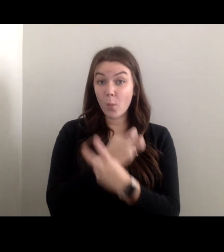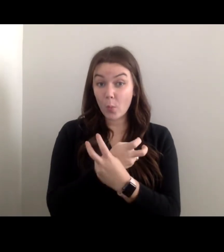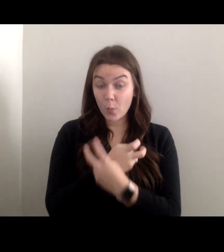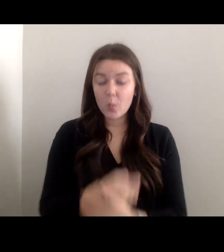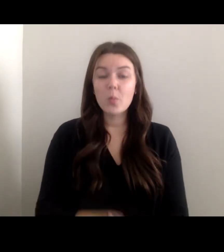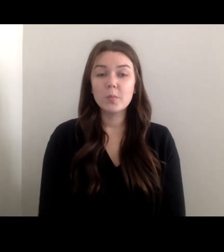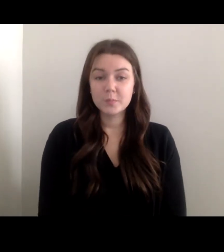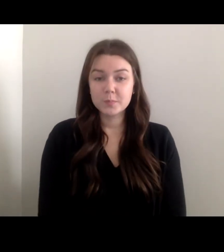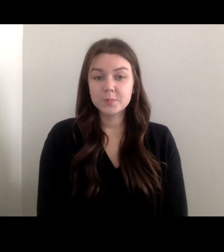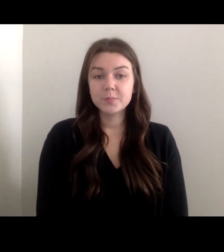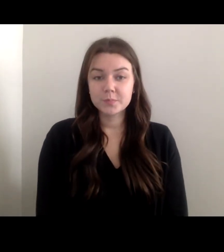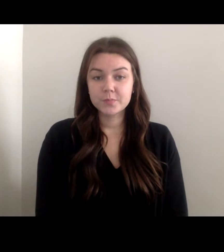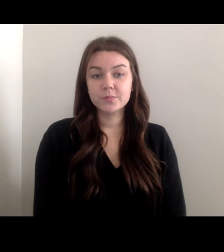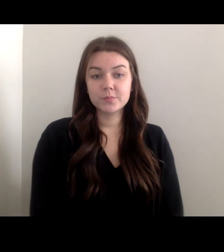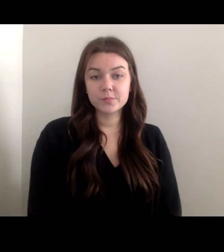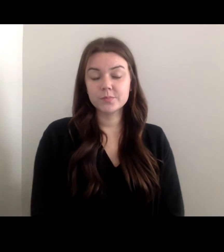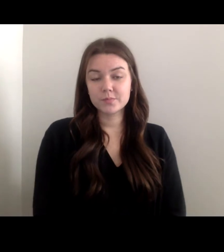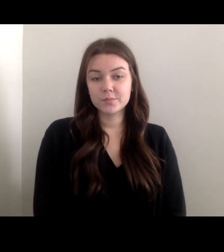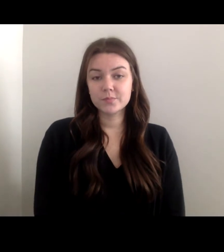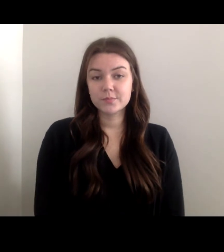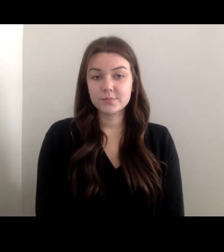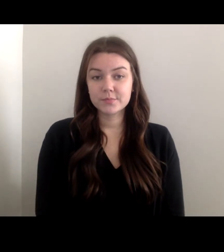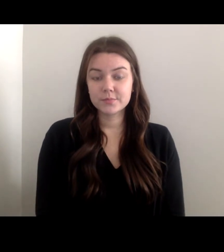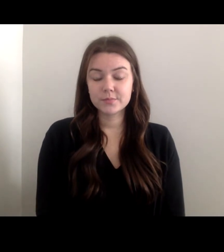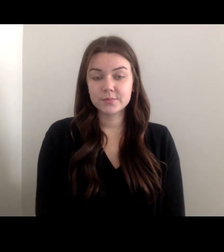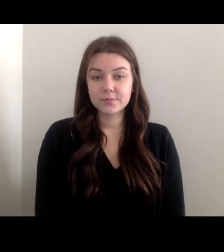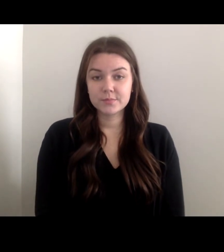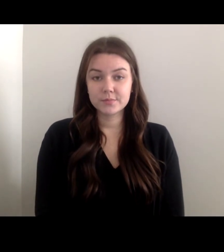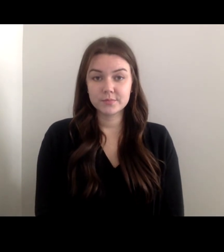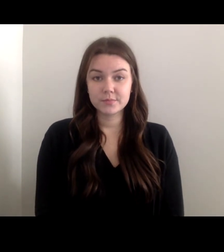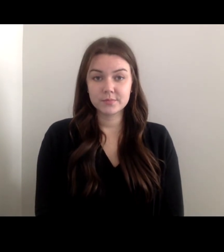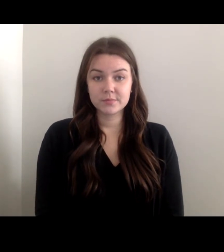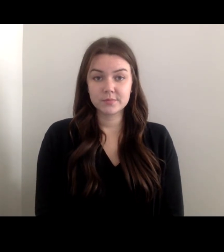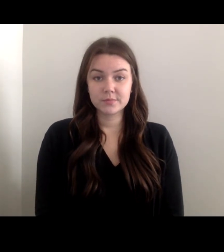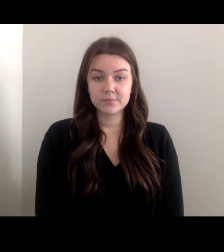And then here we have a juvenile snow crab.